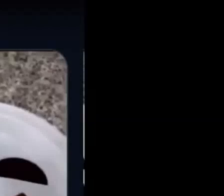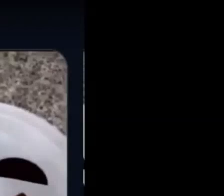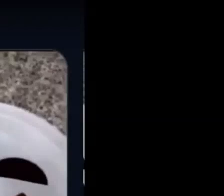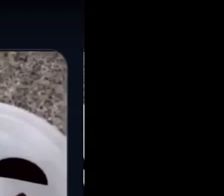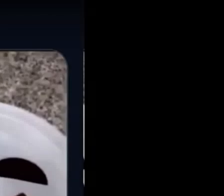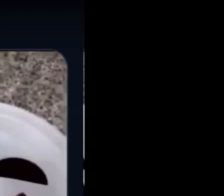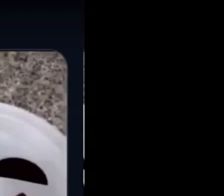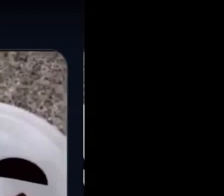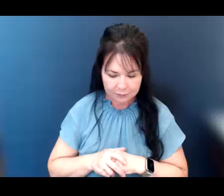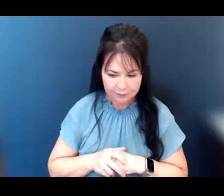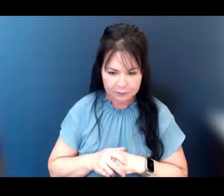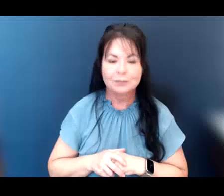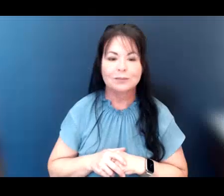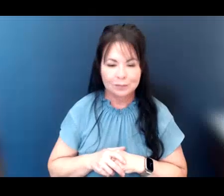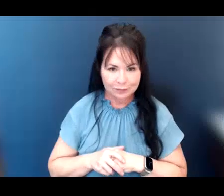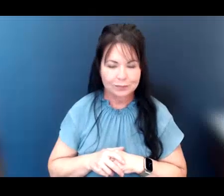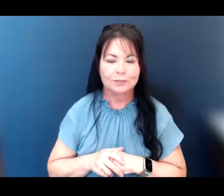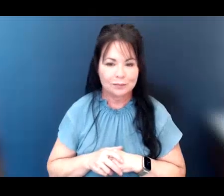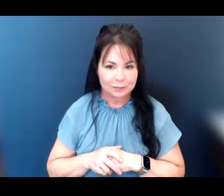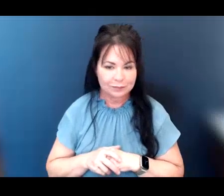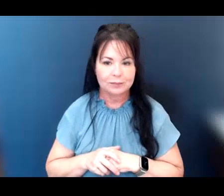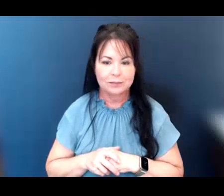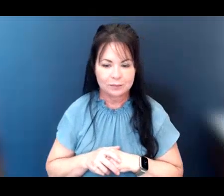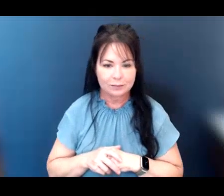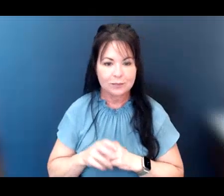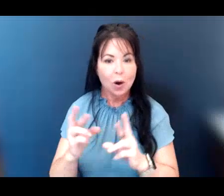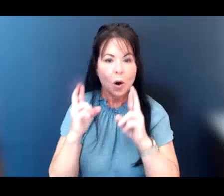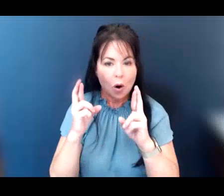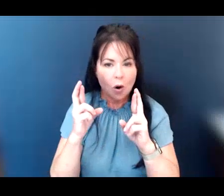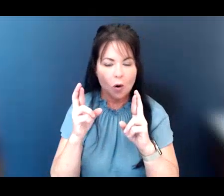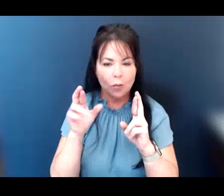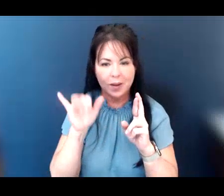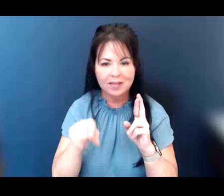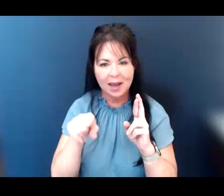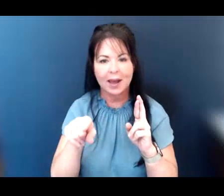So hopefully, this isn't as painful as this is. So if you were just listening and you weren't able to see it,